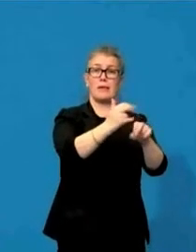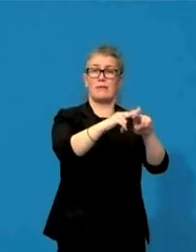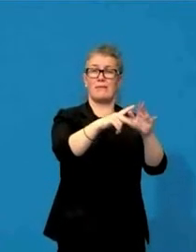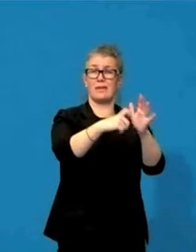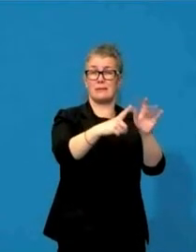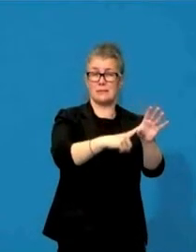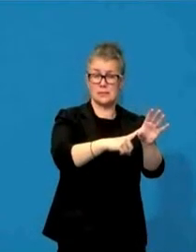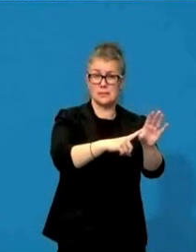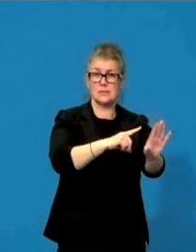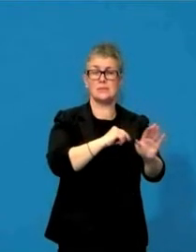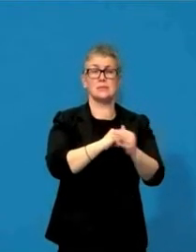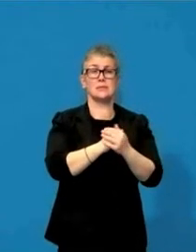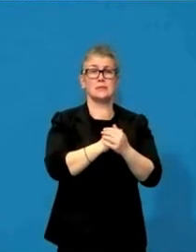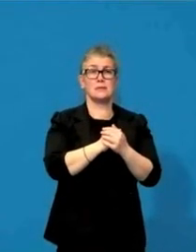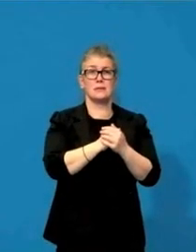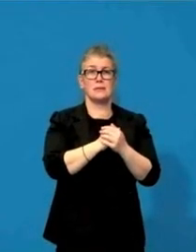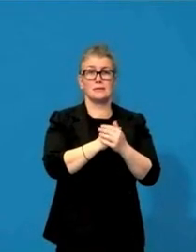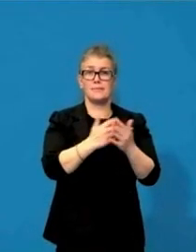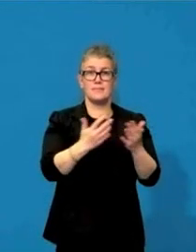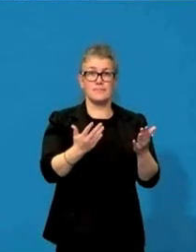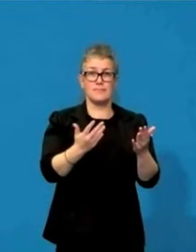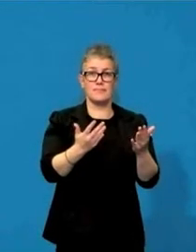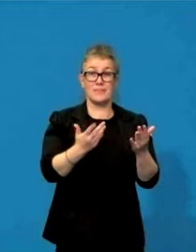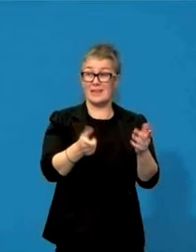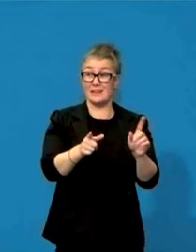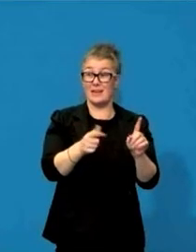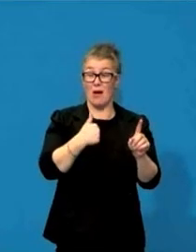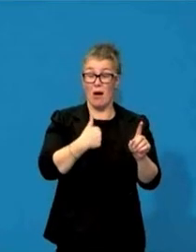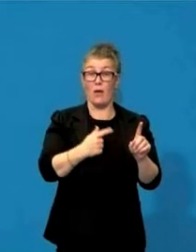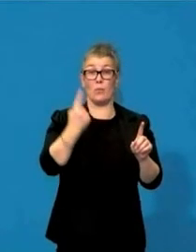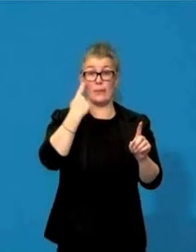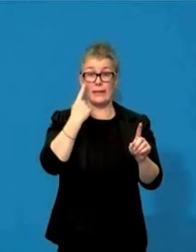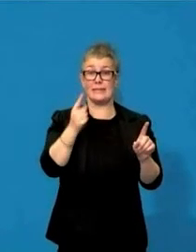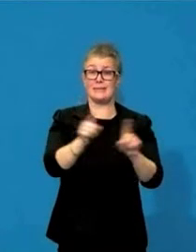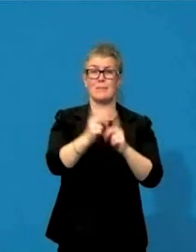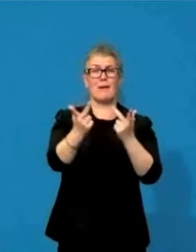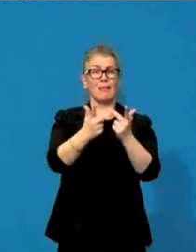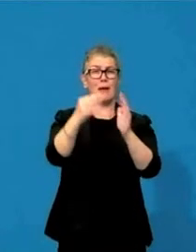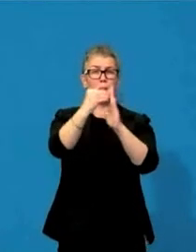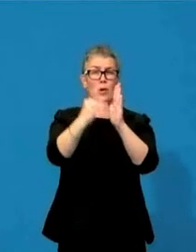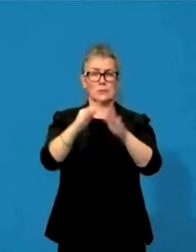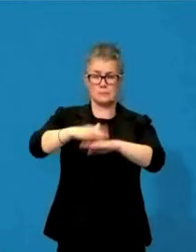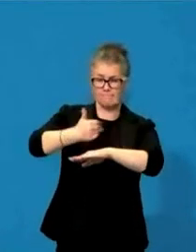And no doubt just like all of the other policies that we were put out, you know, for